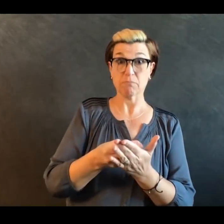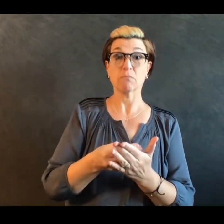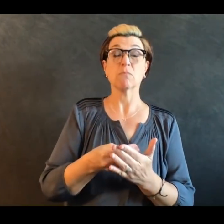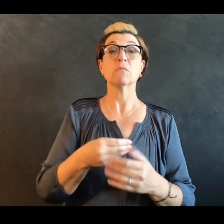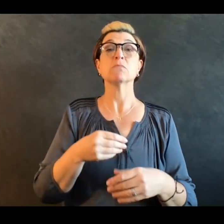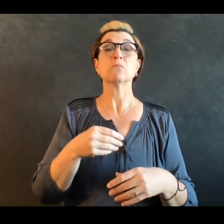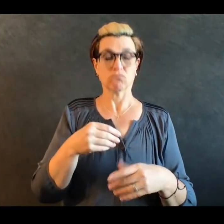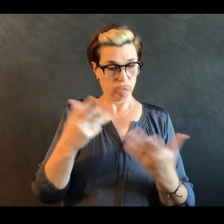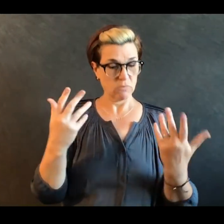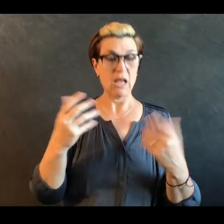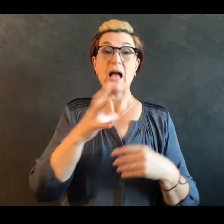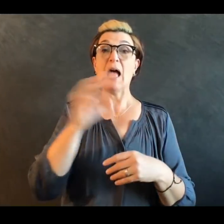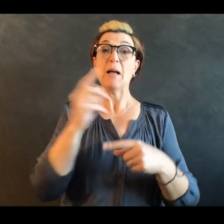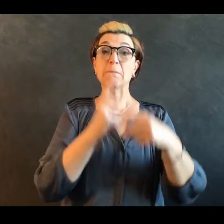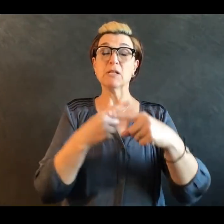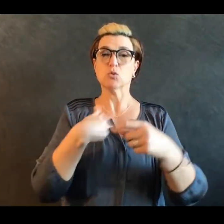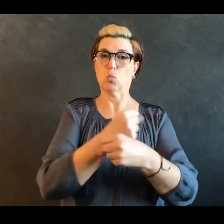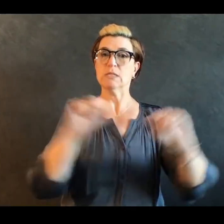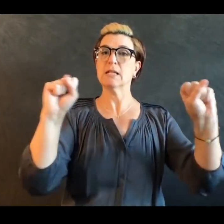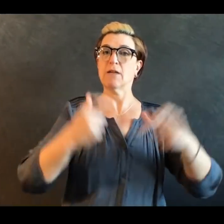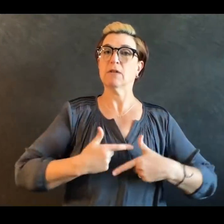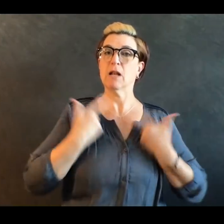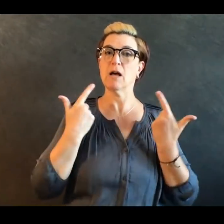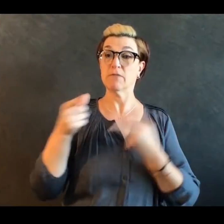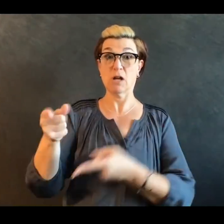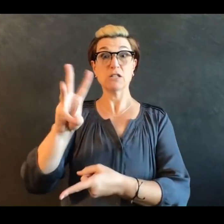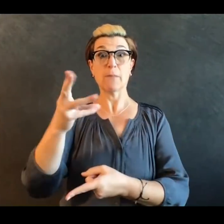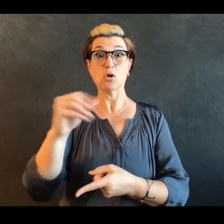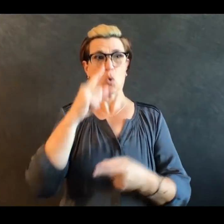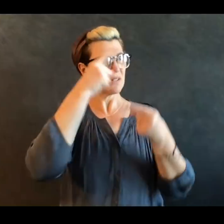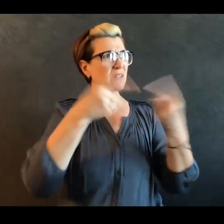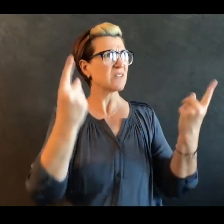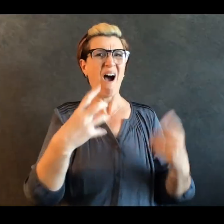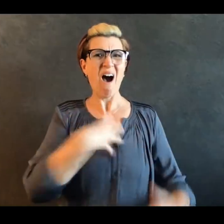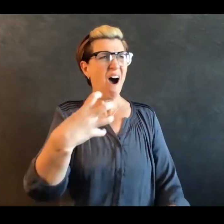do it they were angry that we did it it was early on they were angry that we did